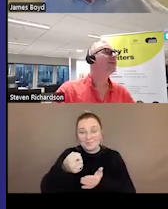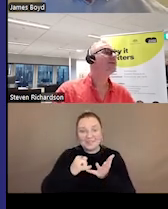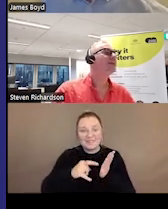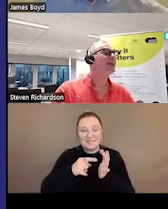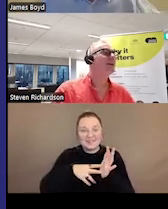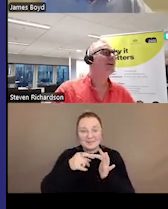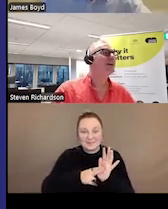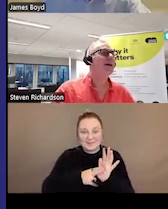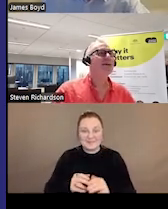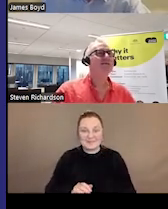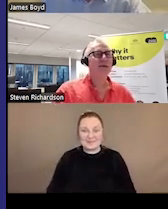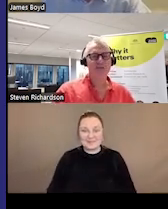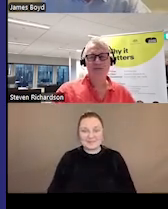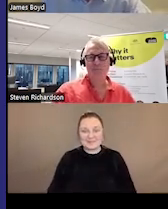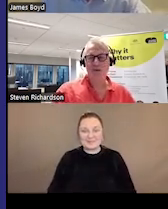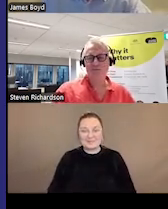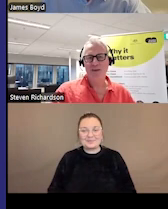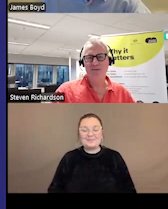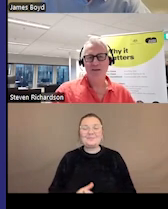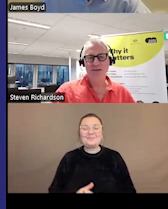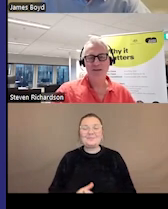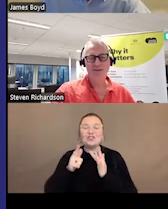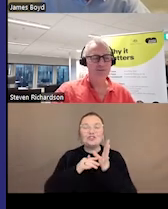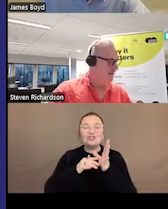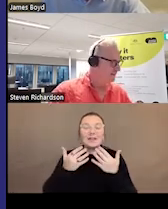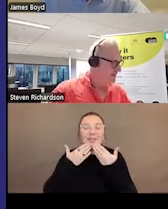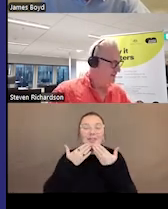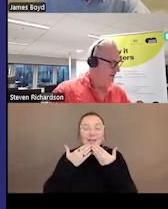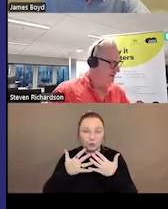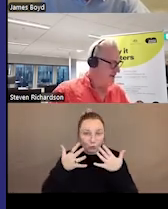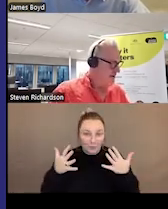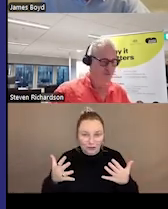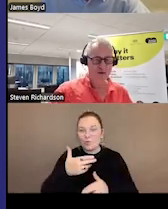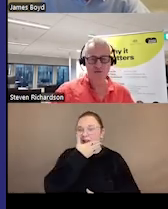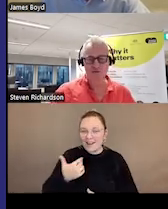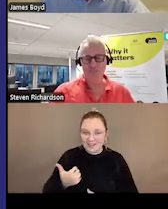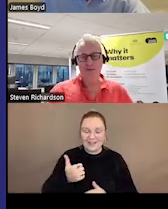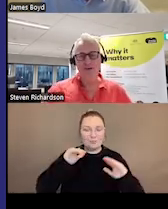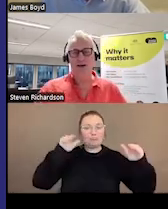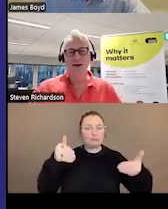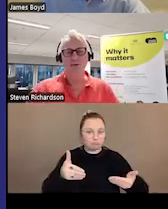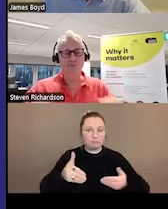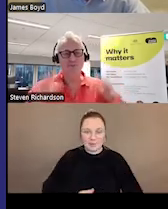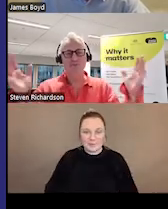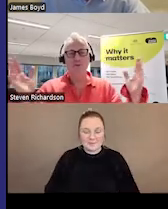James, thank you so much for that lovely introduction. First of all,